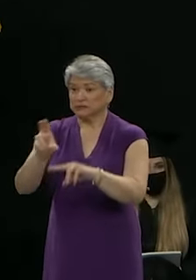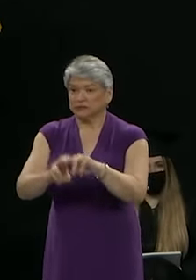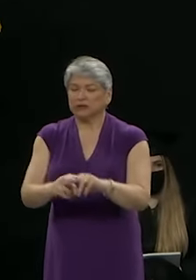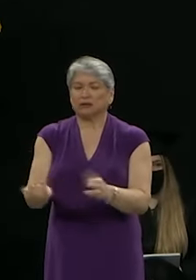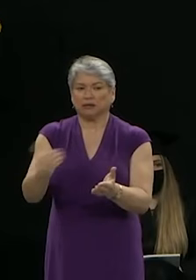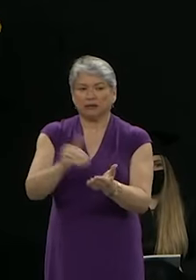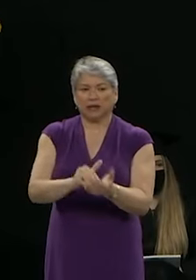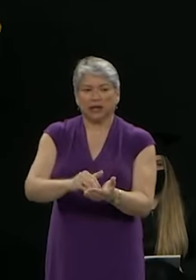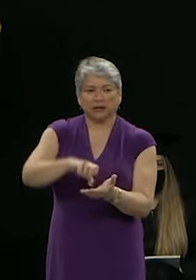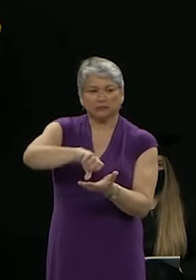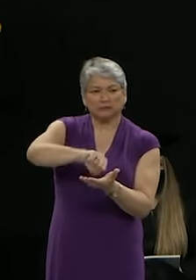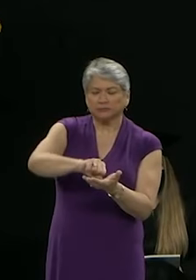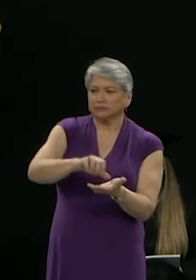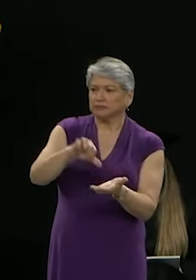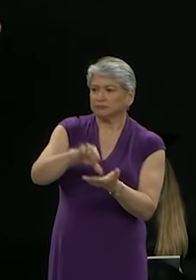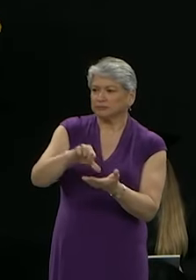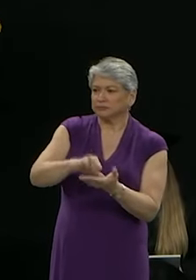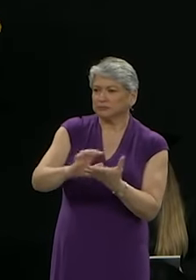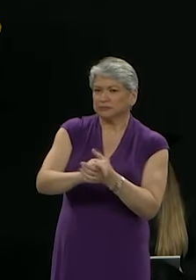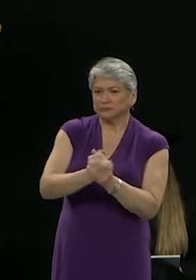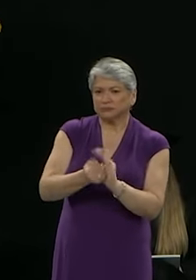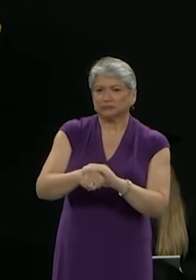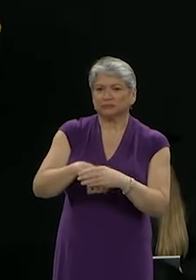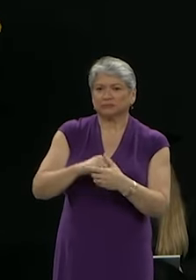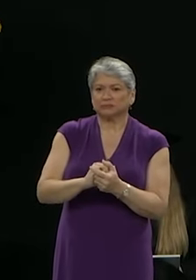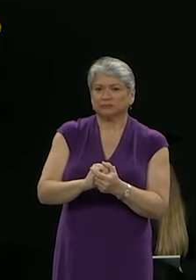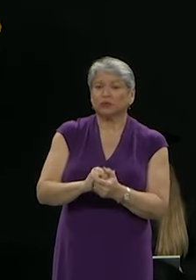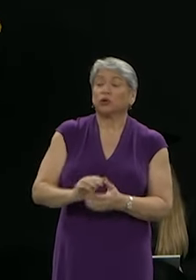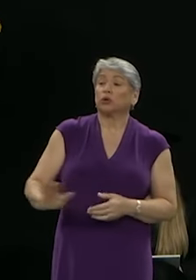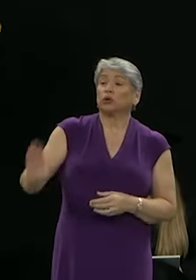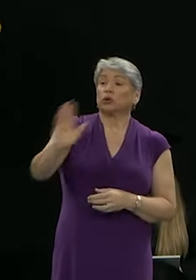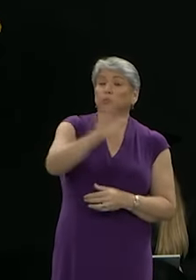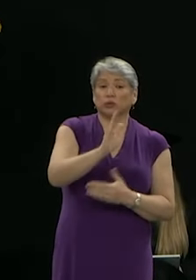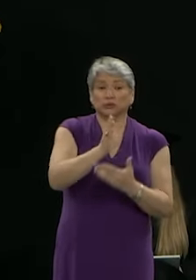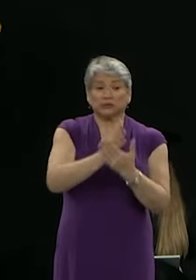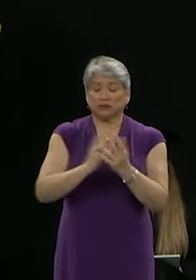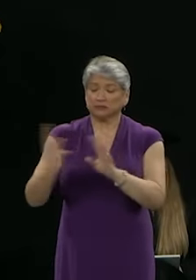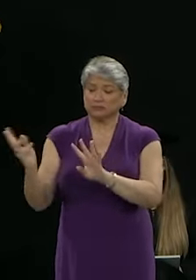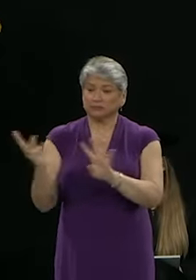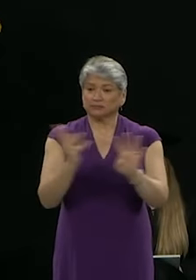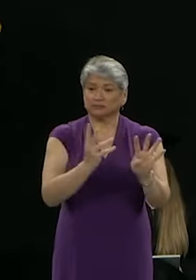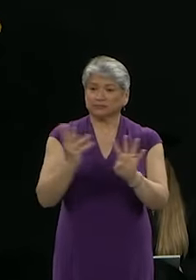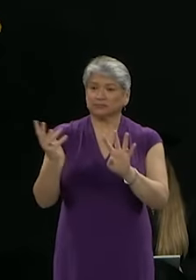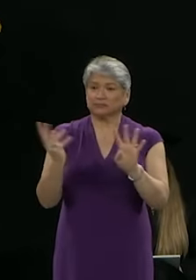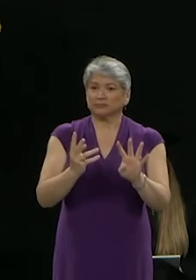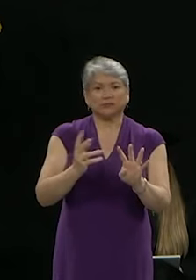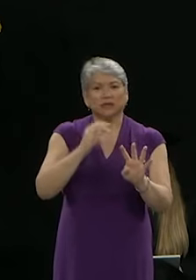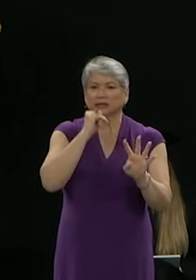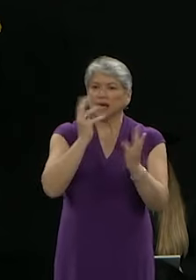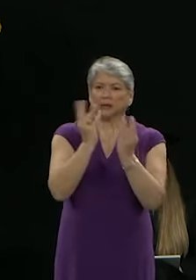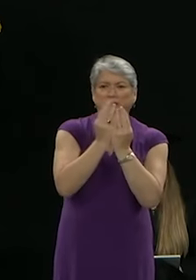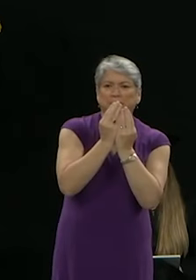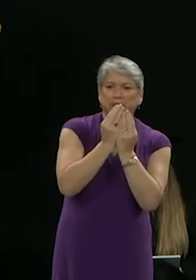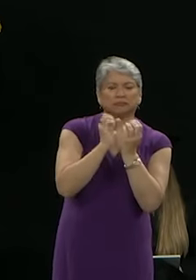As your section is asked to line up, I encourage you maintain appropriate distance from the person in front of you.